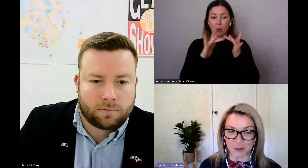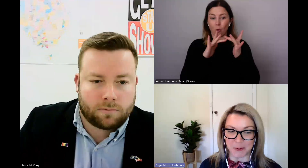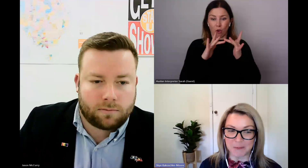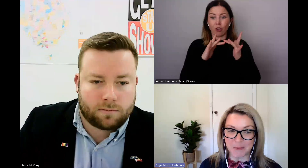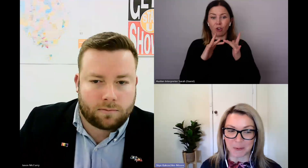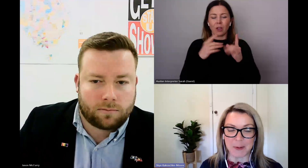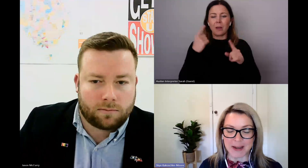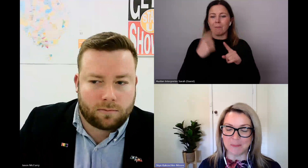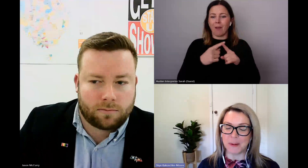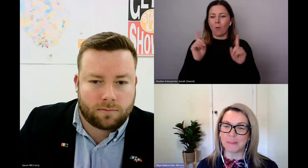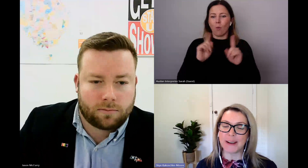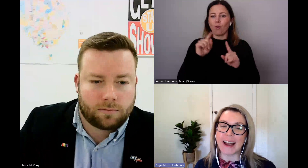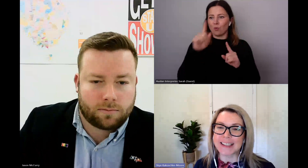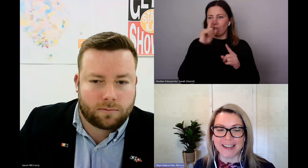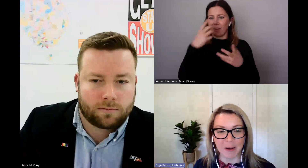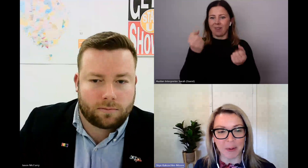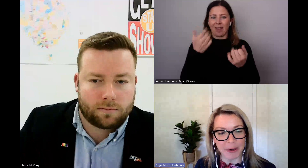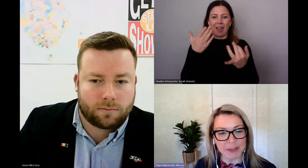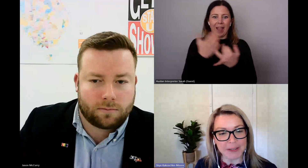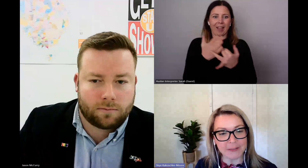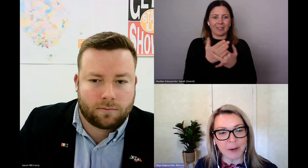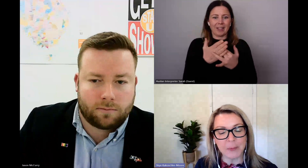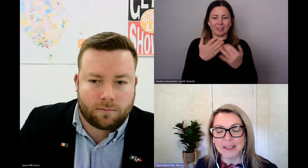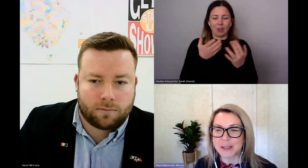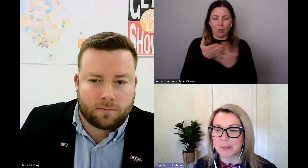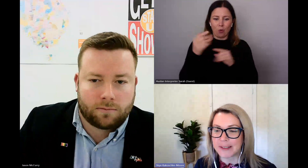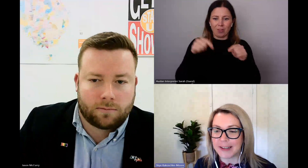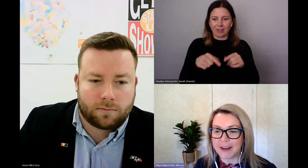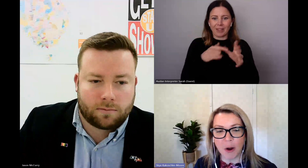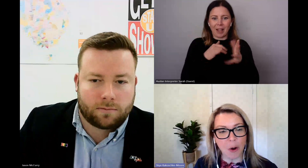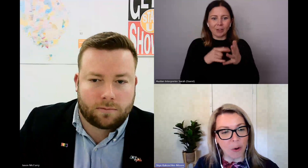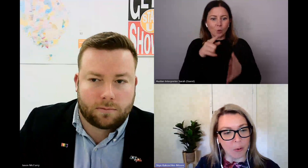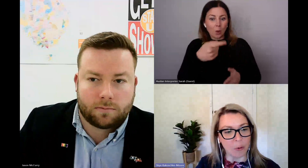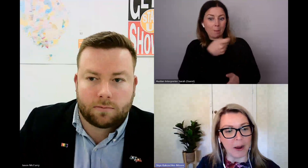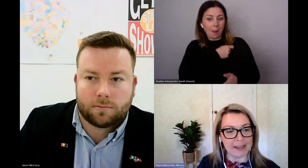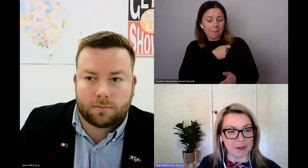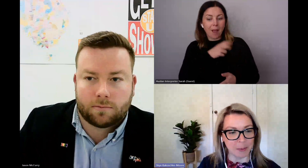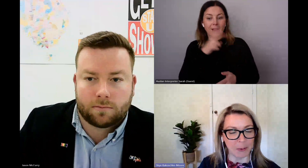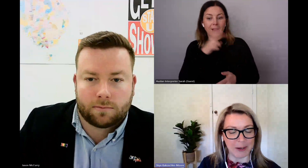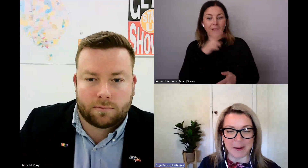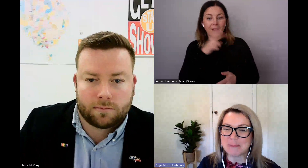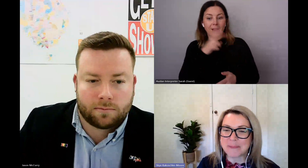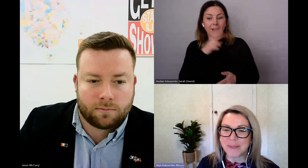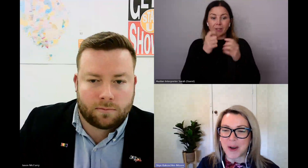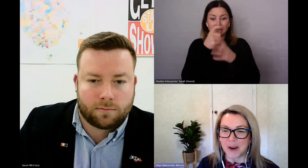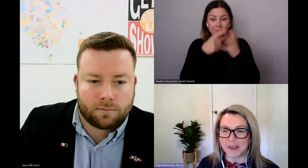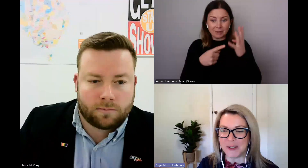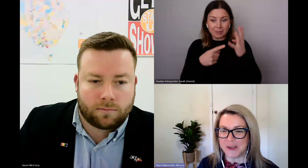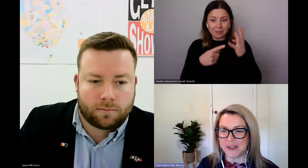to through being a member as a young person with disability or as an employer. Over to you